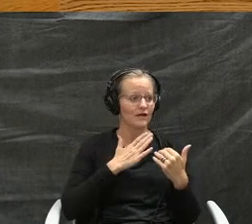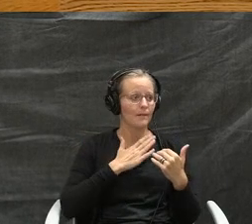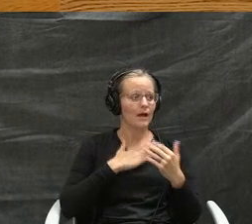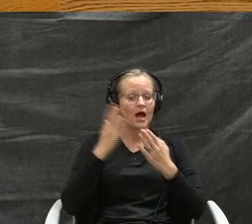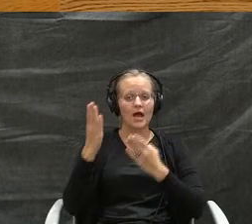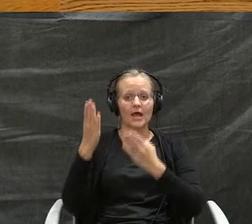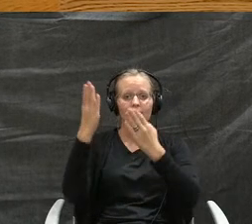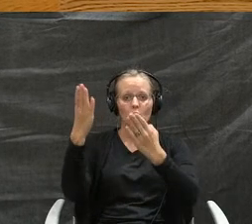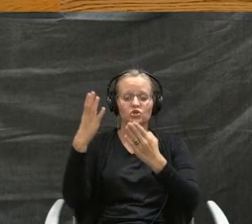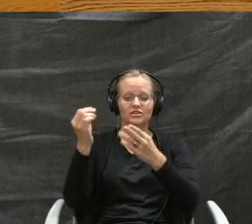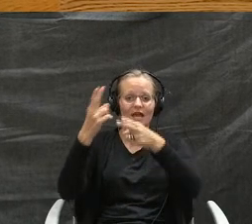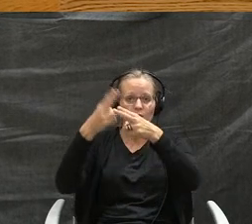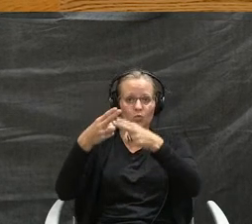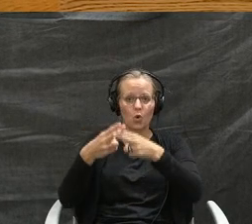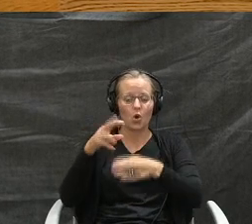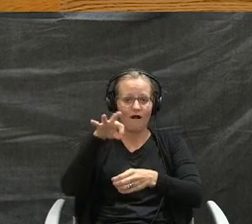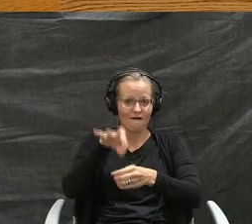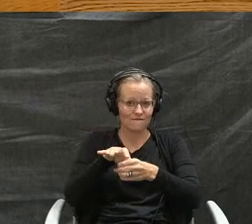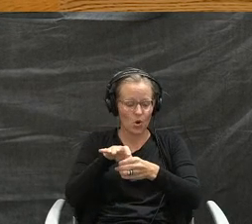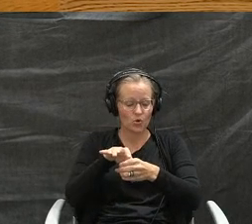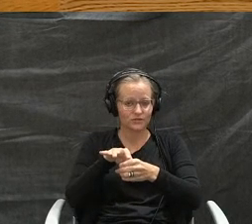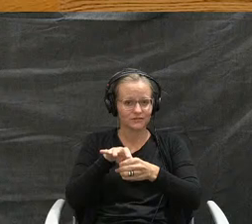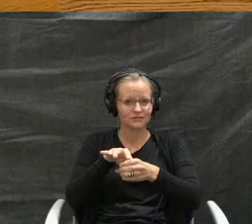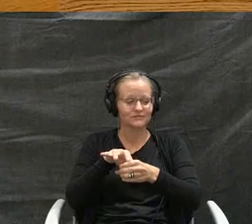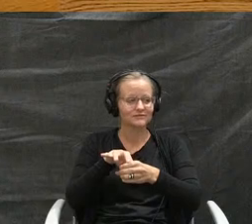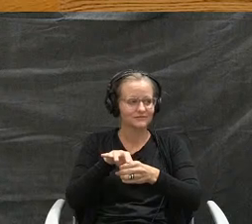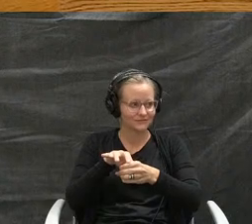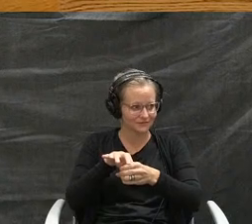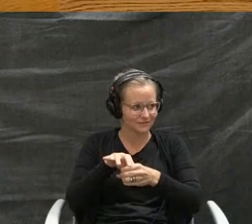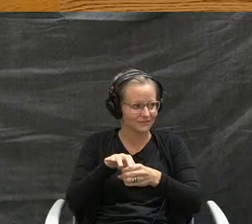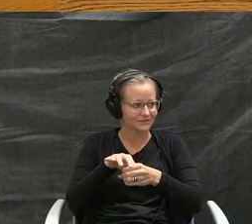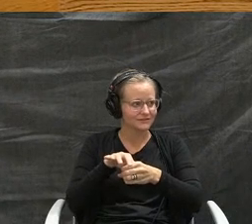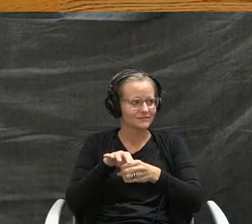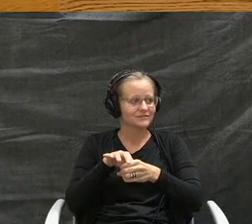go on this role. So Doctor Peterson, let's move along to